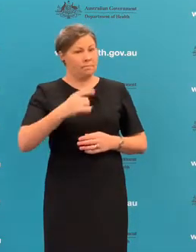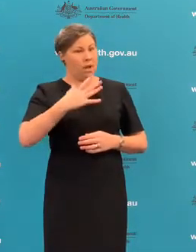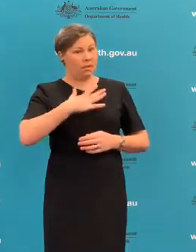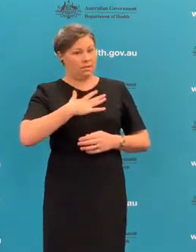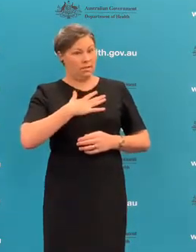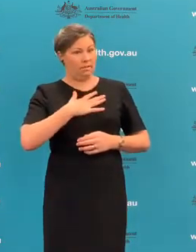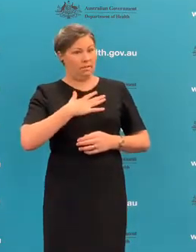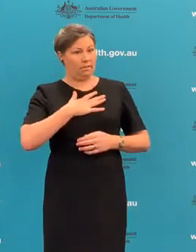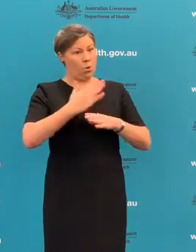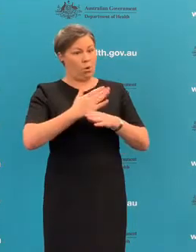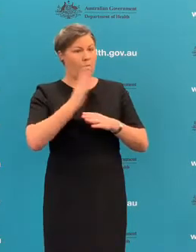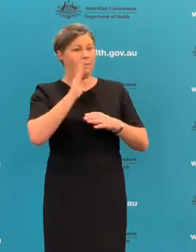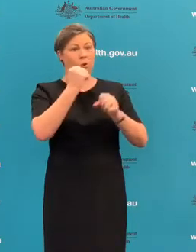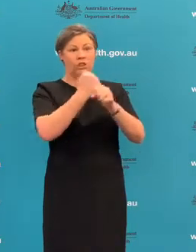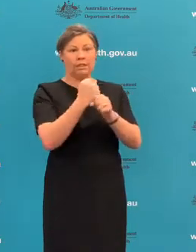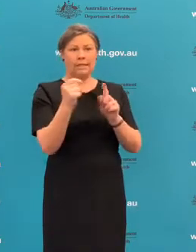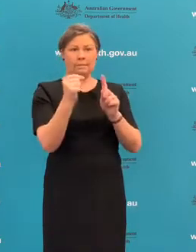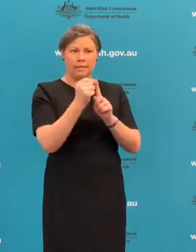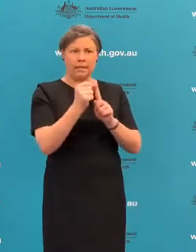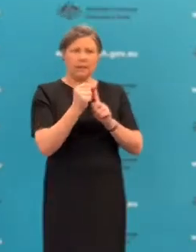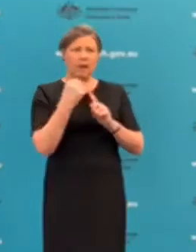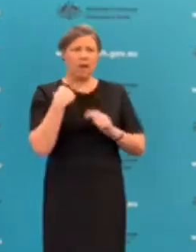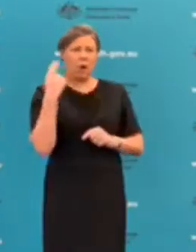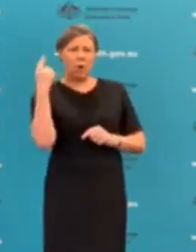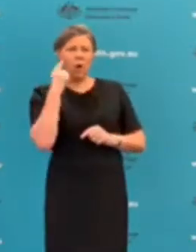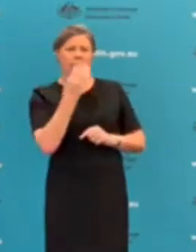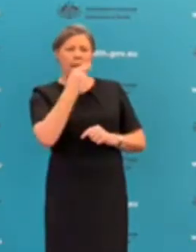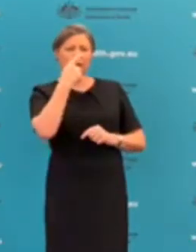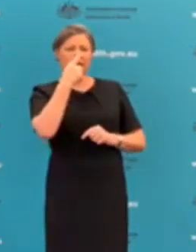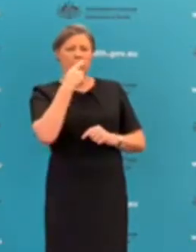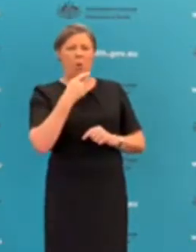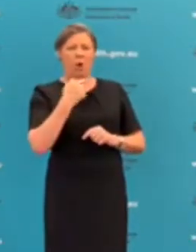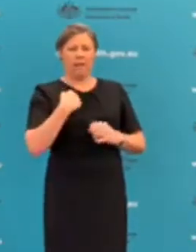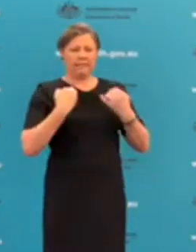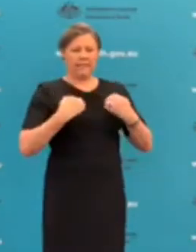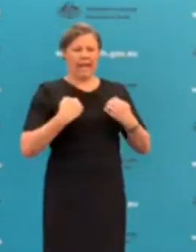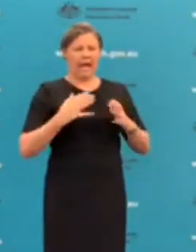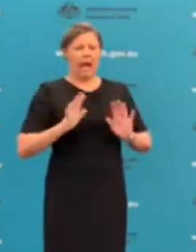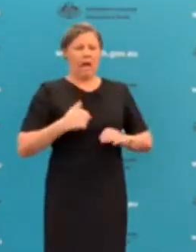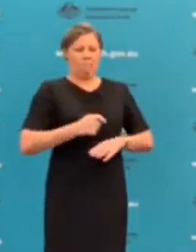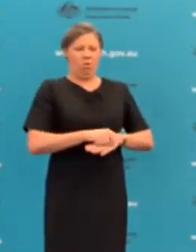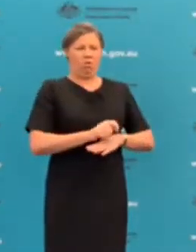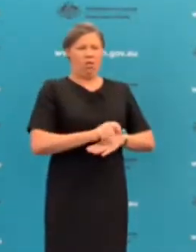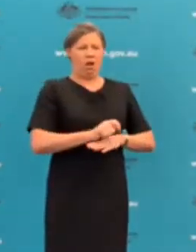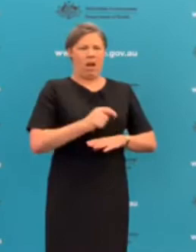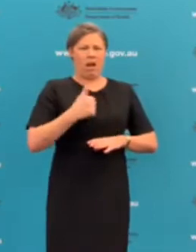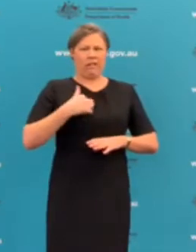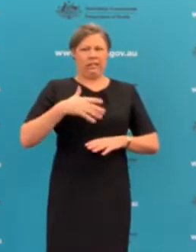concerned about reports of some people delaying presentation for new health problems, especially among